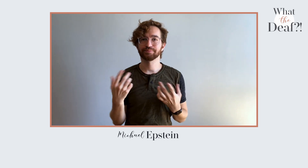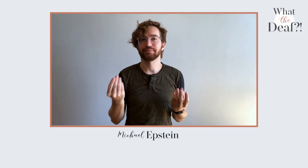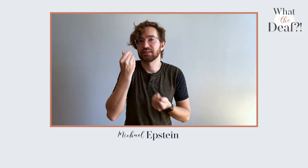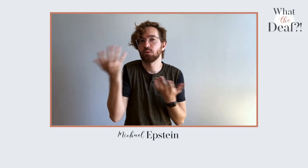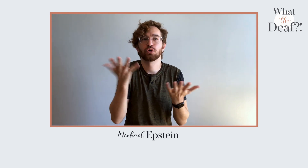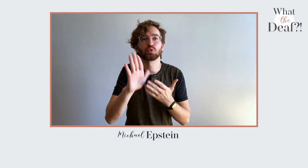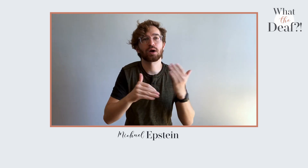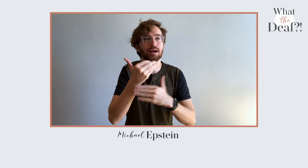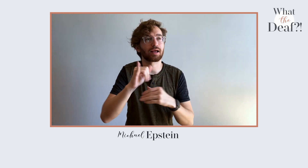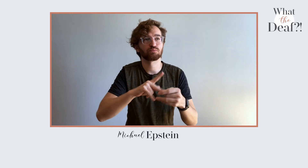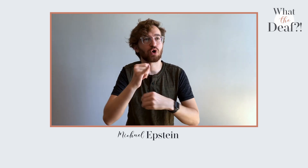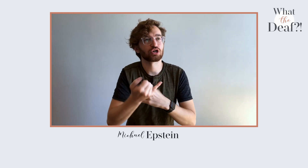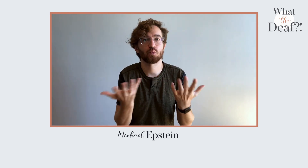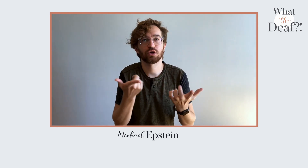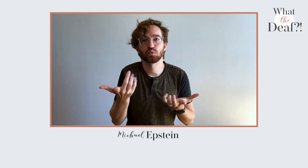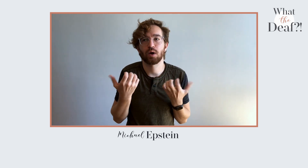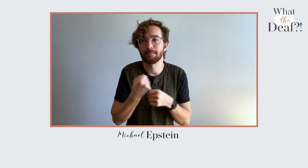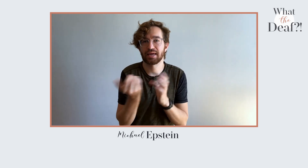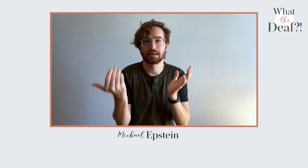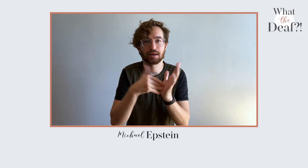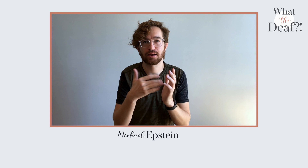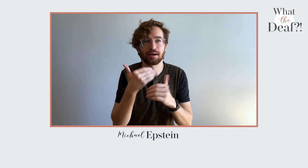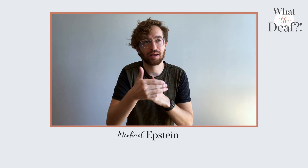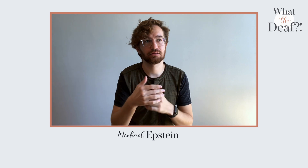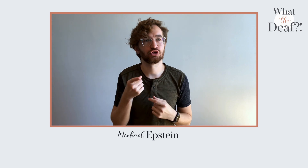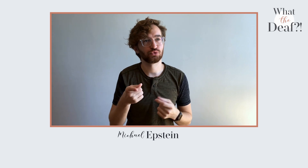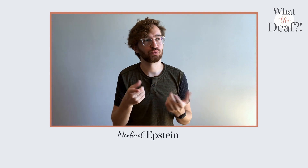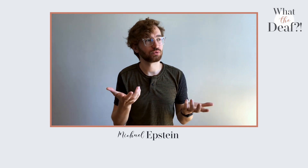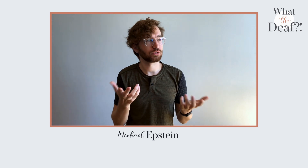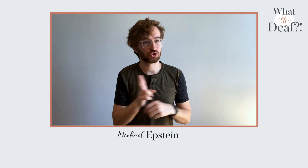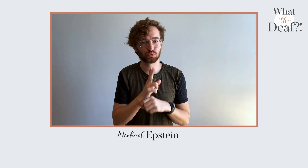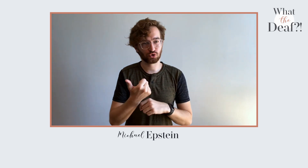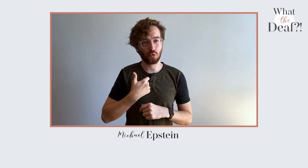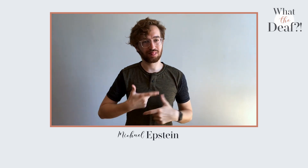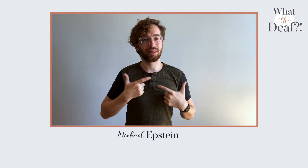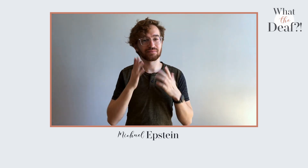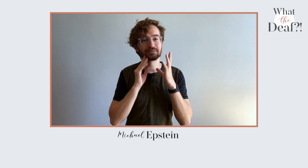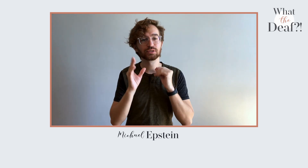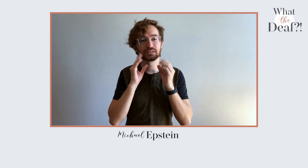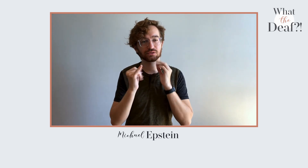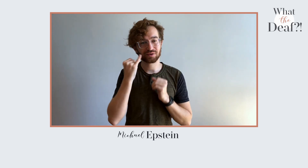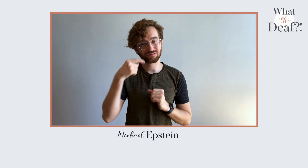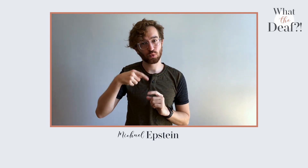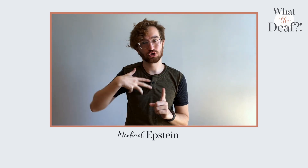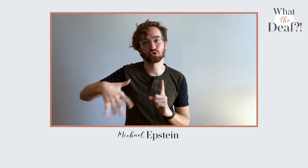you have to think about your next project and what you want to do next and use your own lived experience to do that.